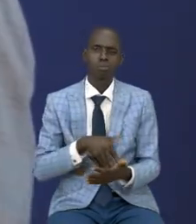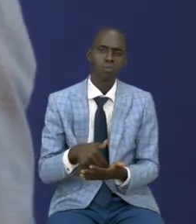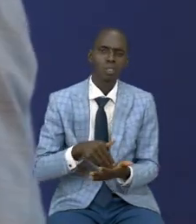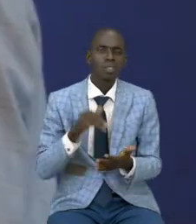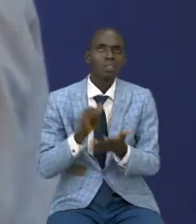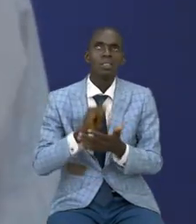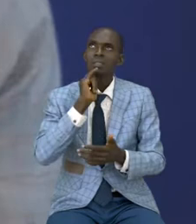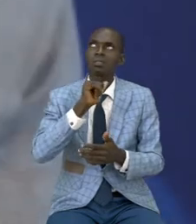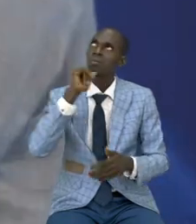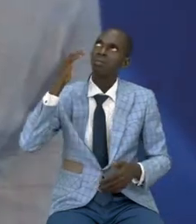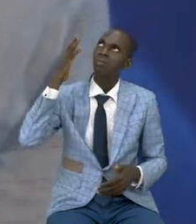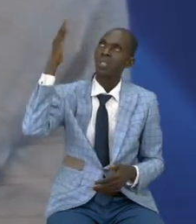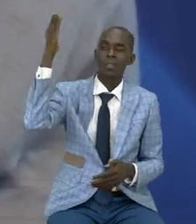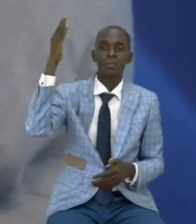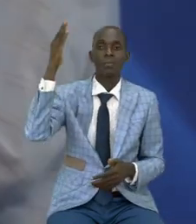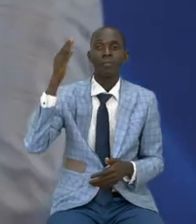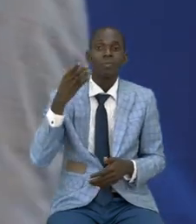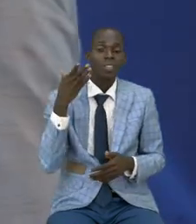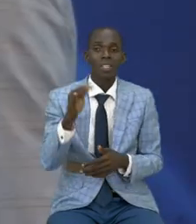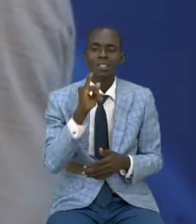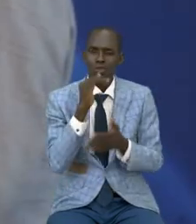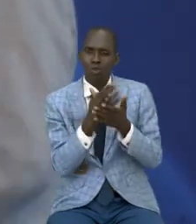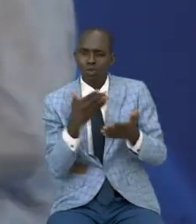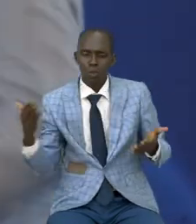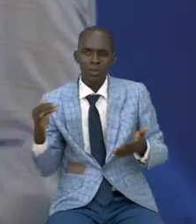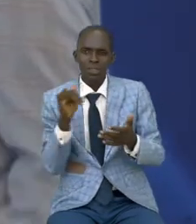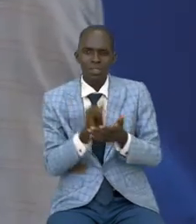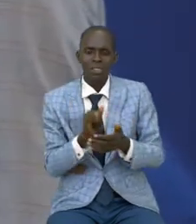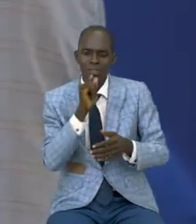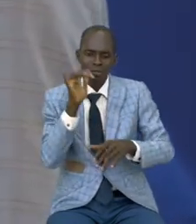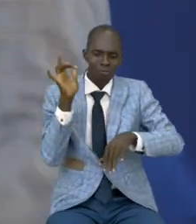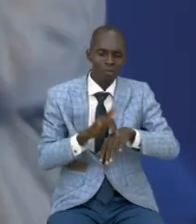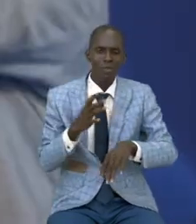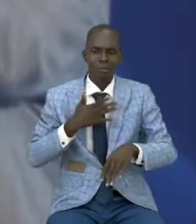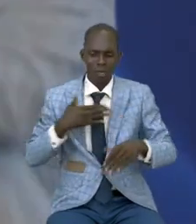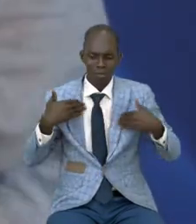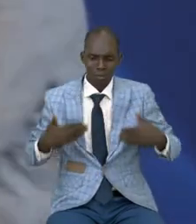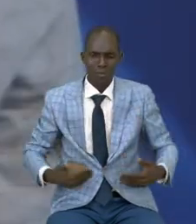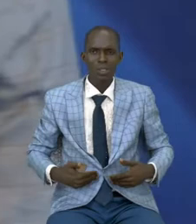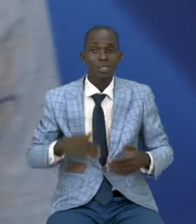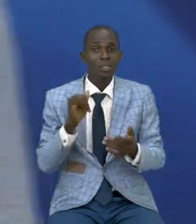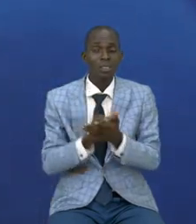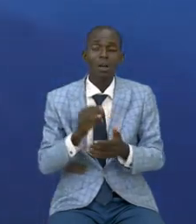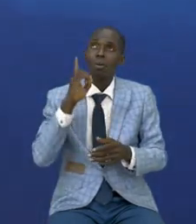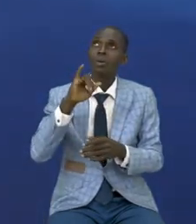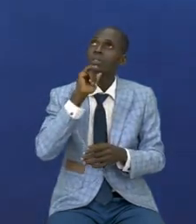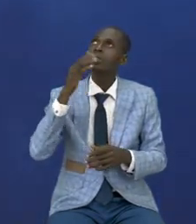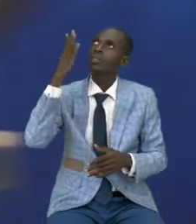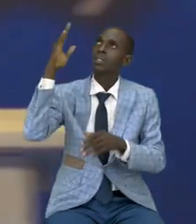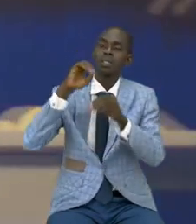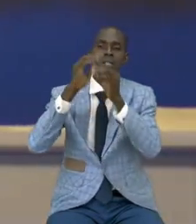in heaven there's something biting me i'm biting my lungs that one is not in heaven there's nothing